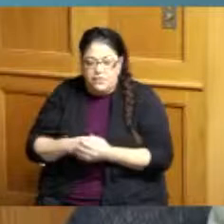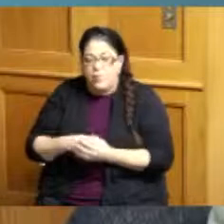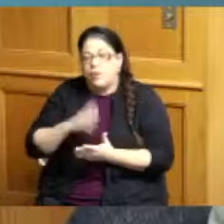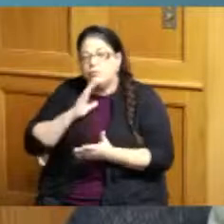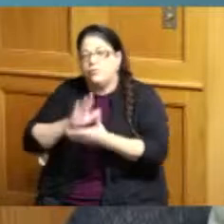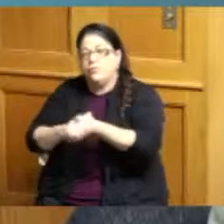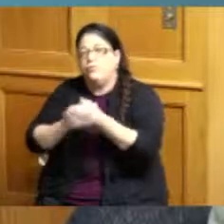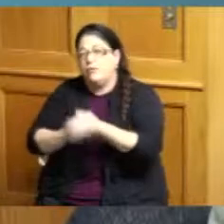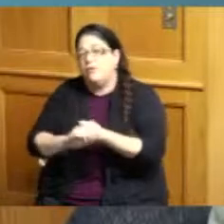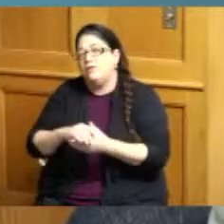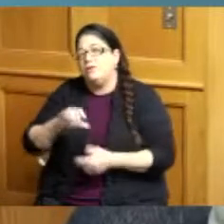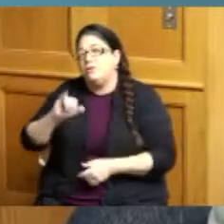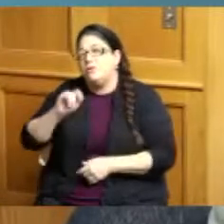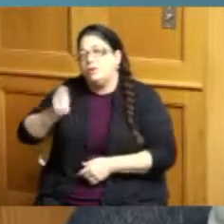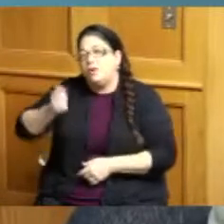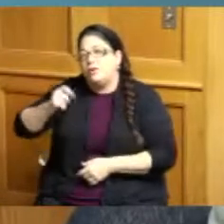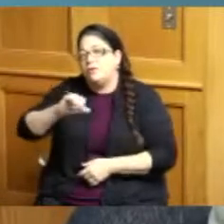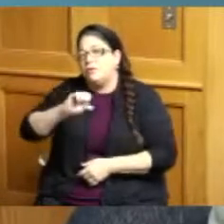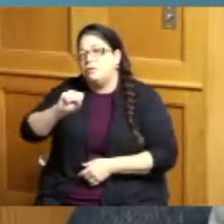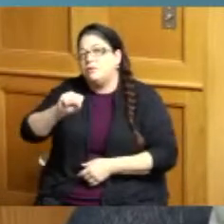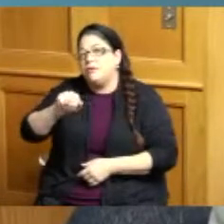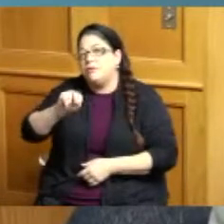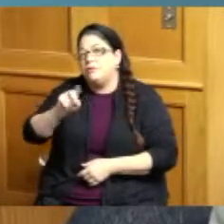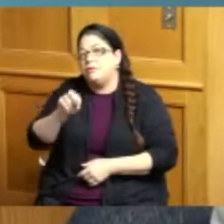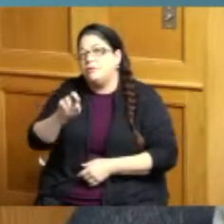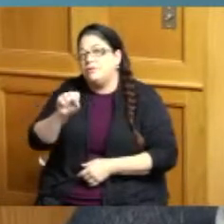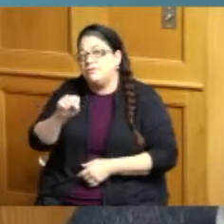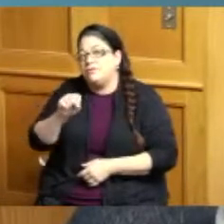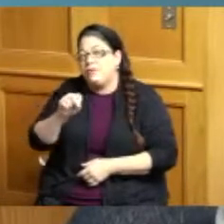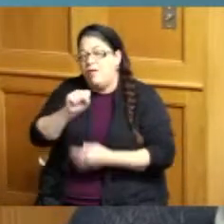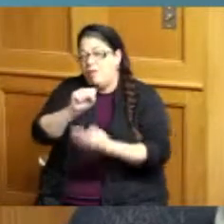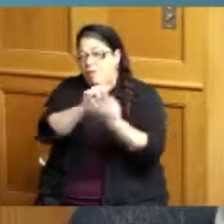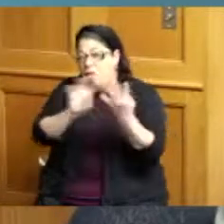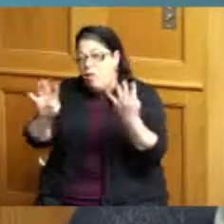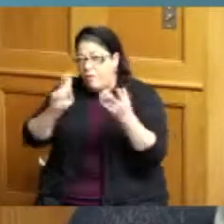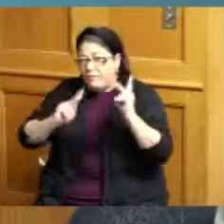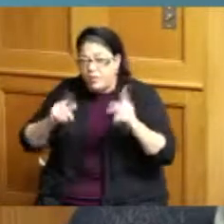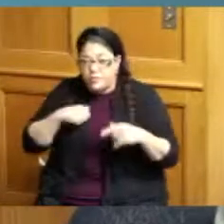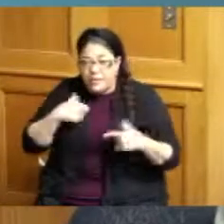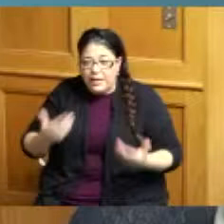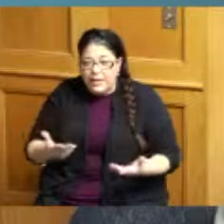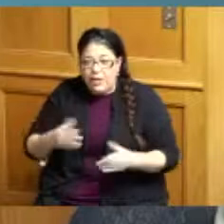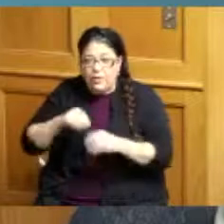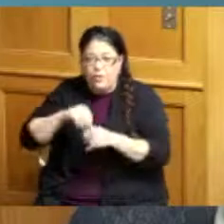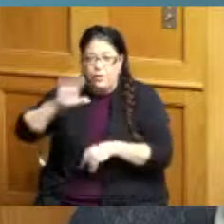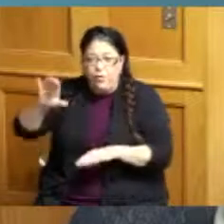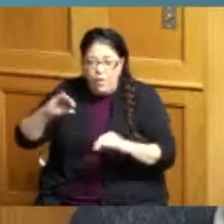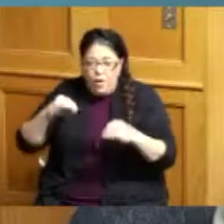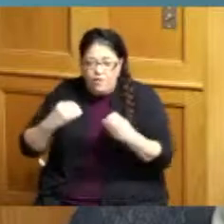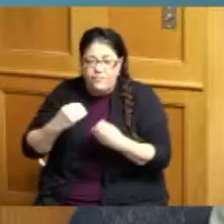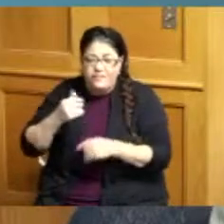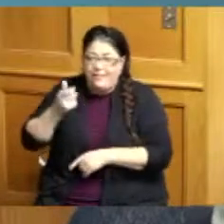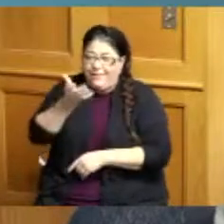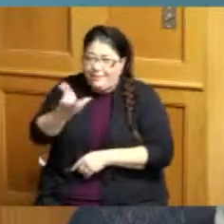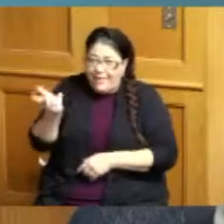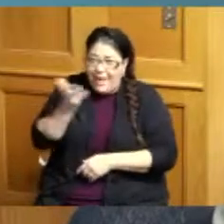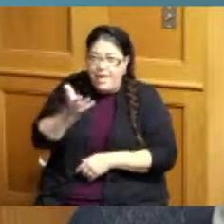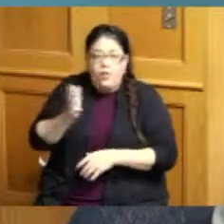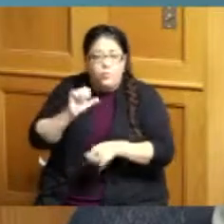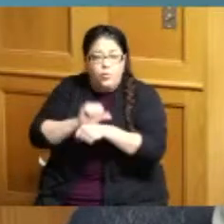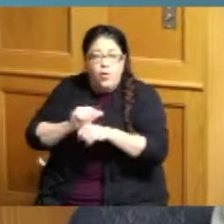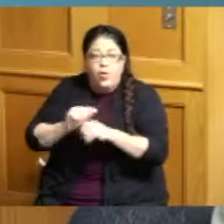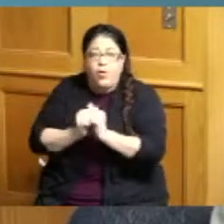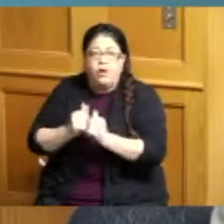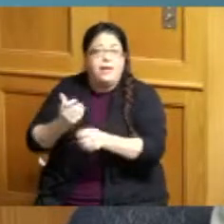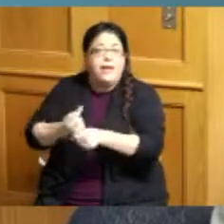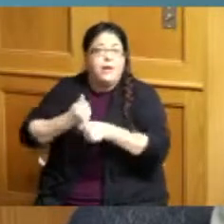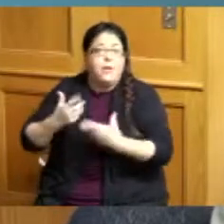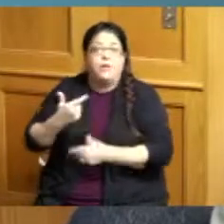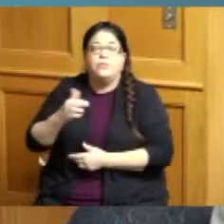Sanders and all of the folks are here at her office that worked on the Grant and to have